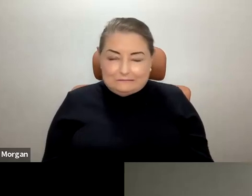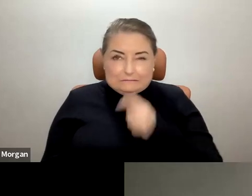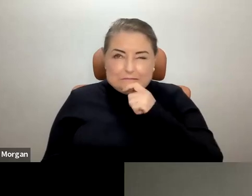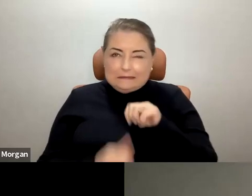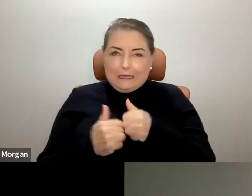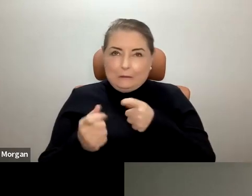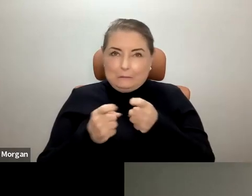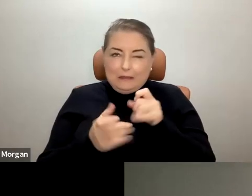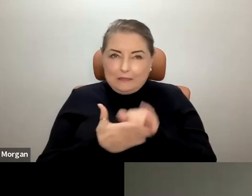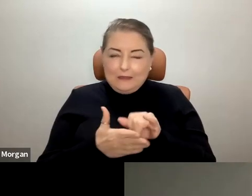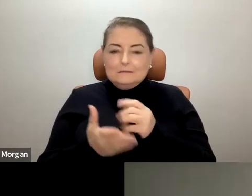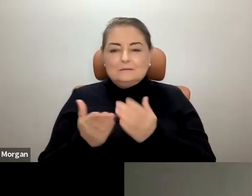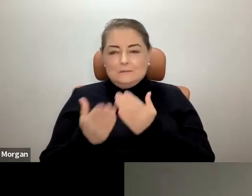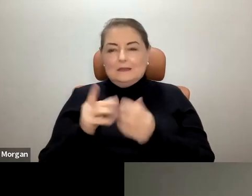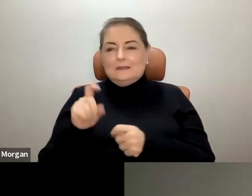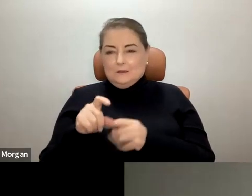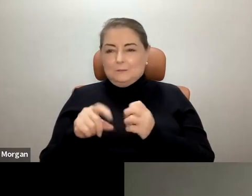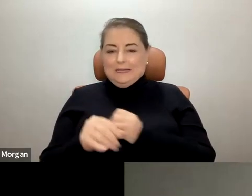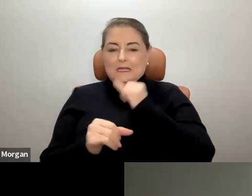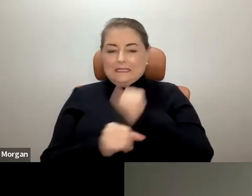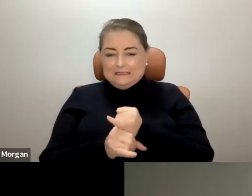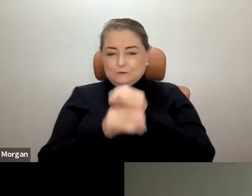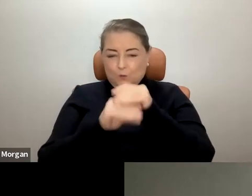that kind of thing? Maybe it has to be institution wide or be